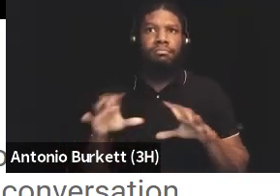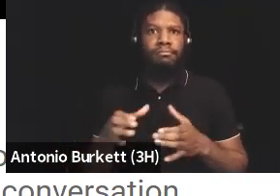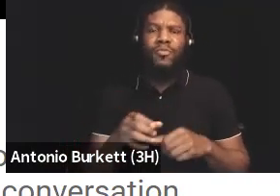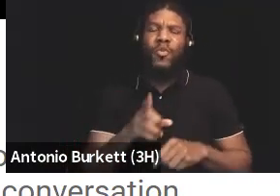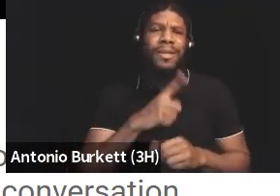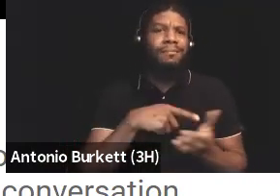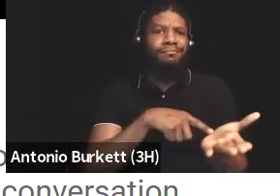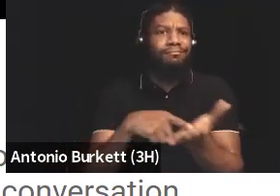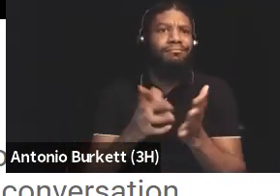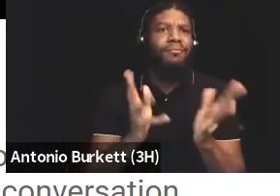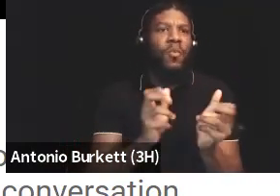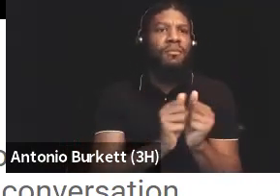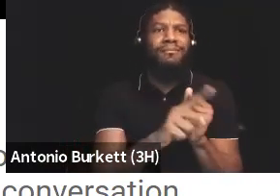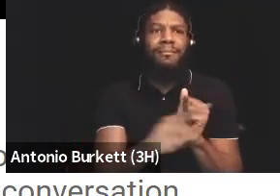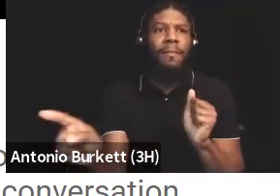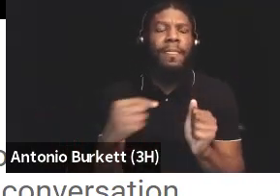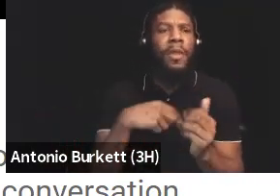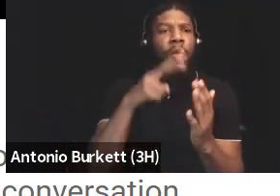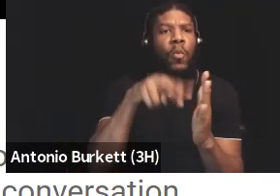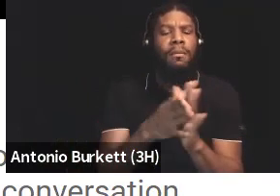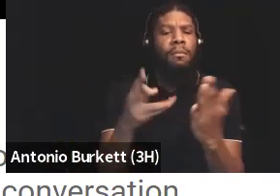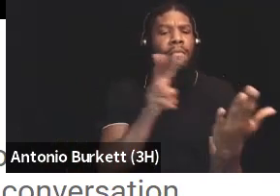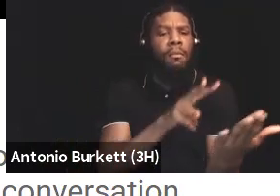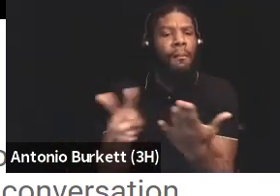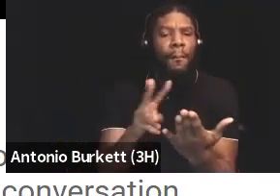it's like, "Constantly upsell yourself and upsell what you're doing." So I was like, "Alright,